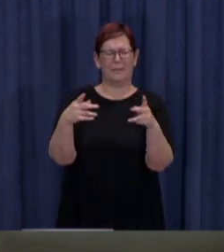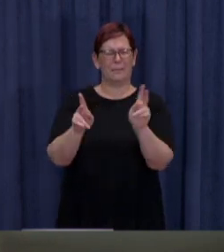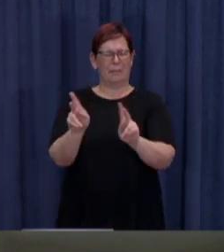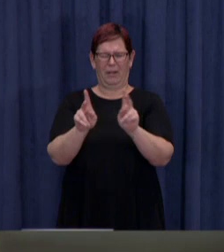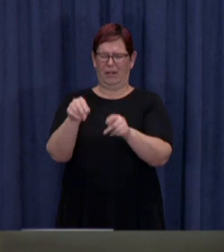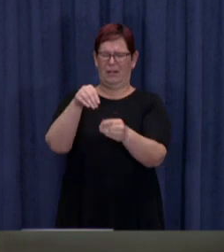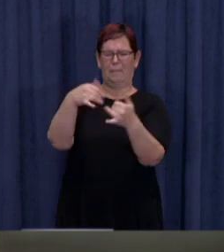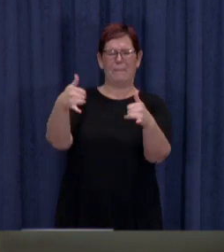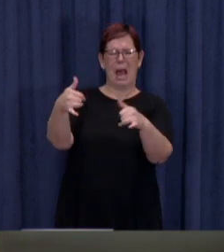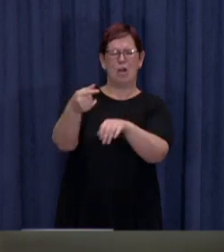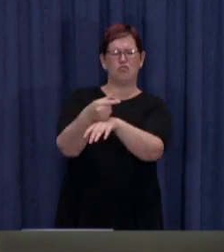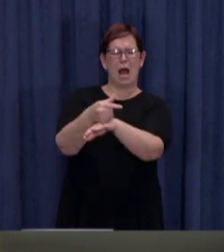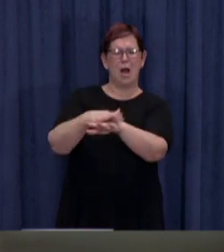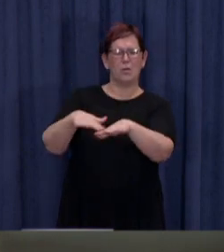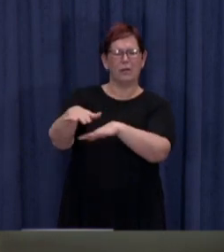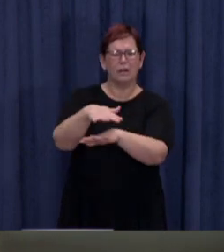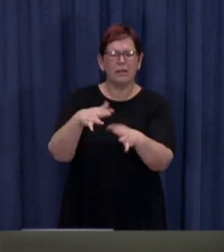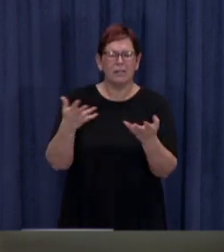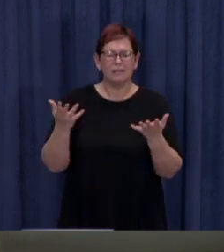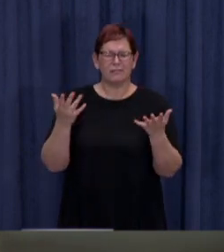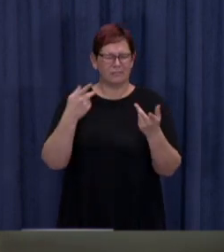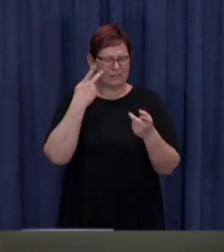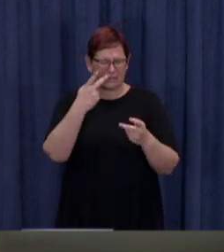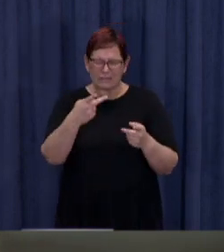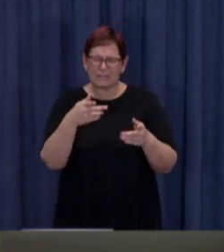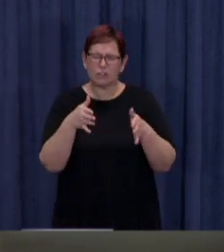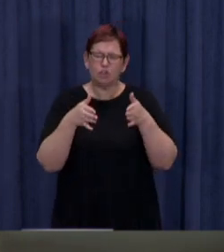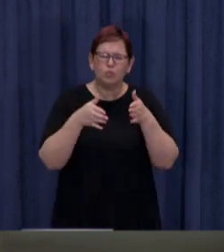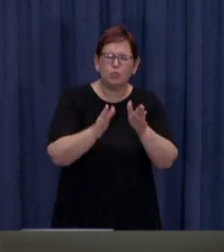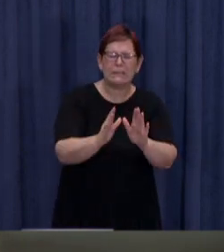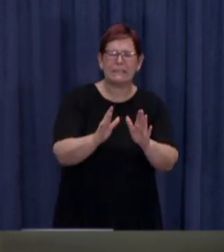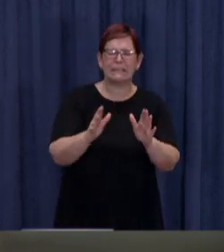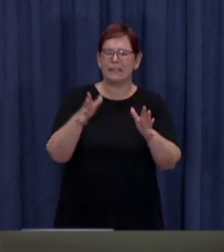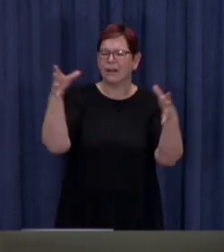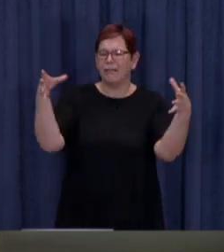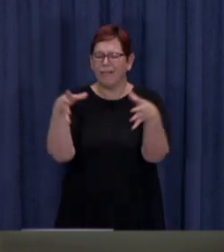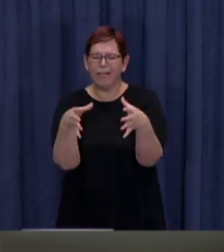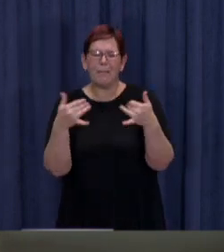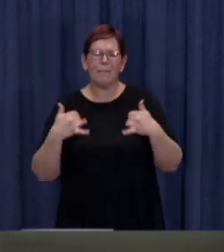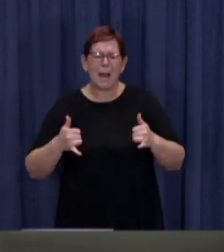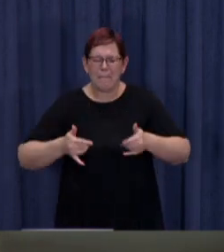seeing a group of young men playing basketball a pickup game getting sweaty